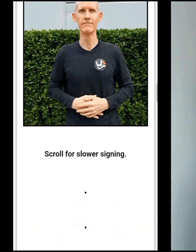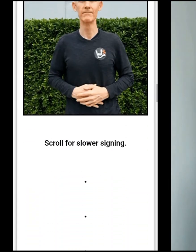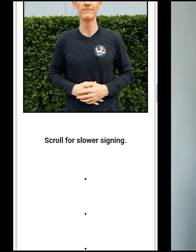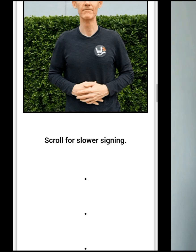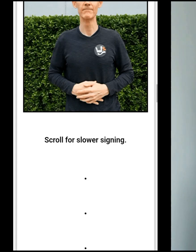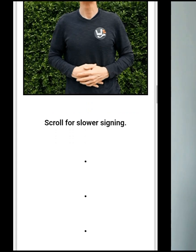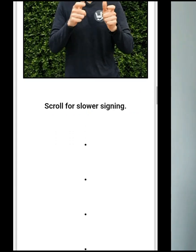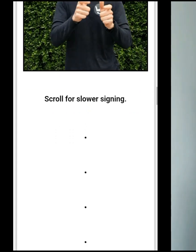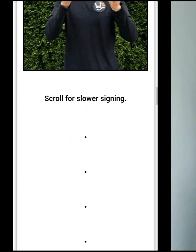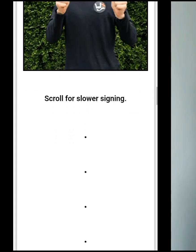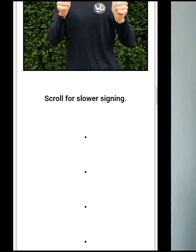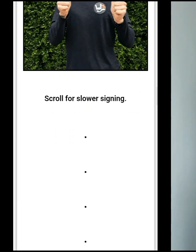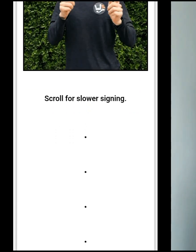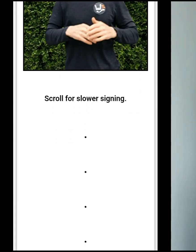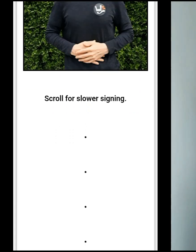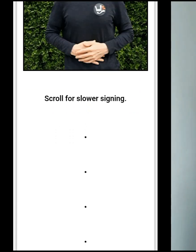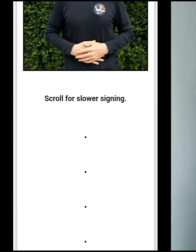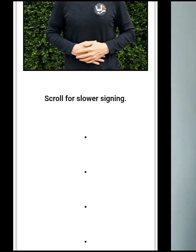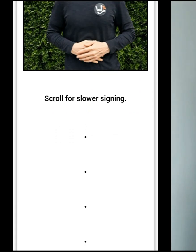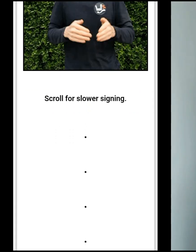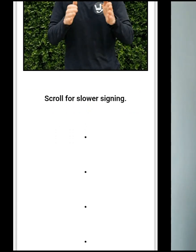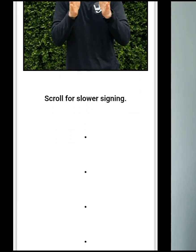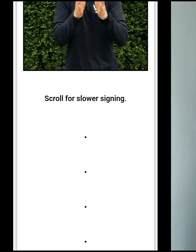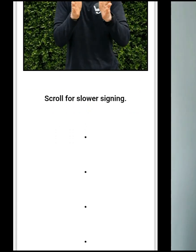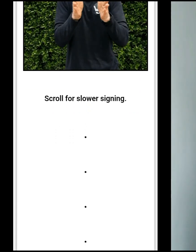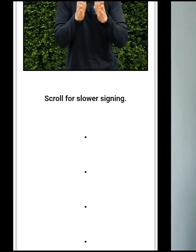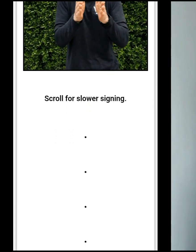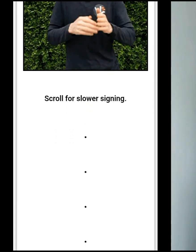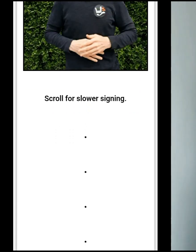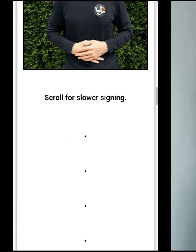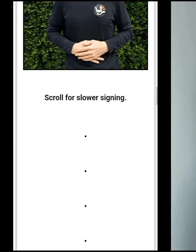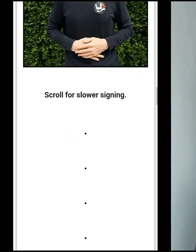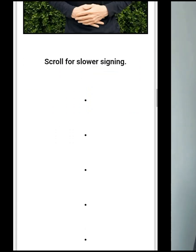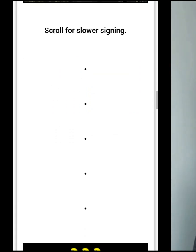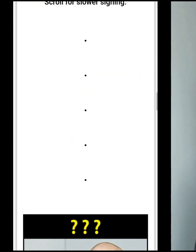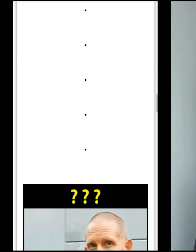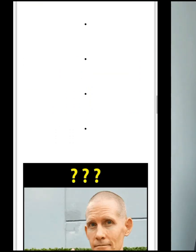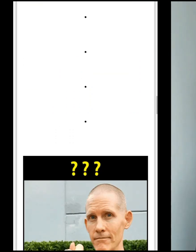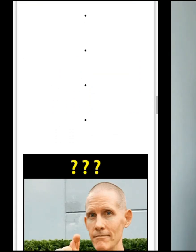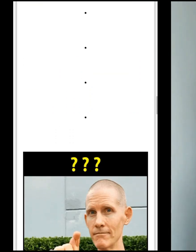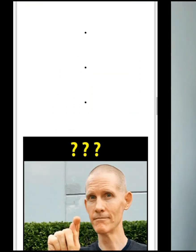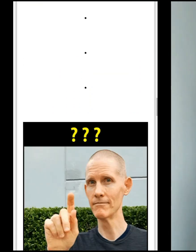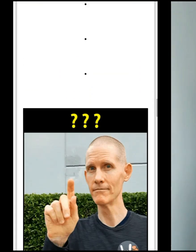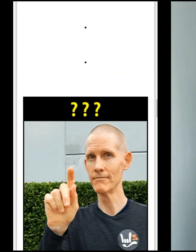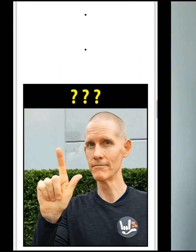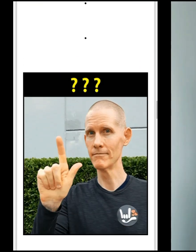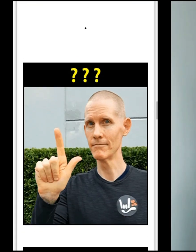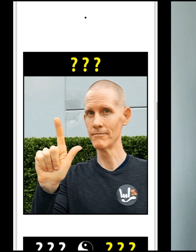we scroll some more, and it says scroll for slower signing ah-ha now, I'm going to be signing the same stuff